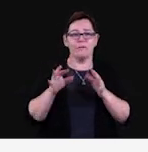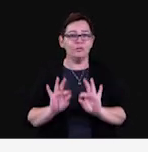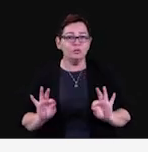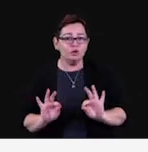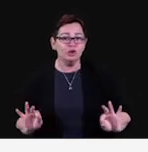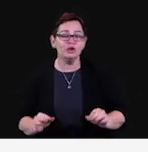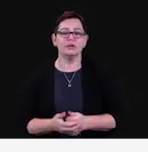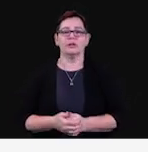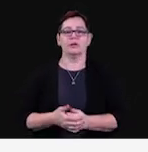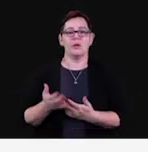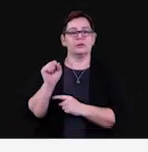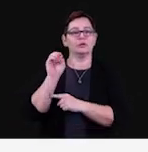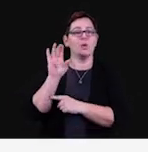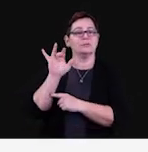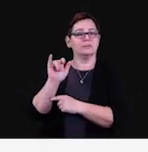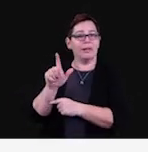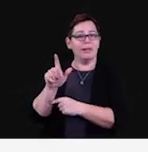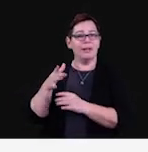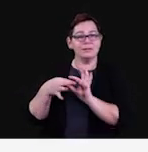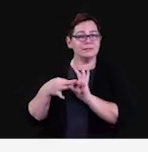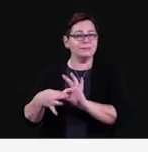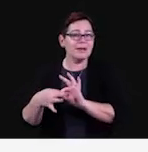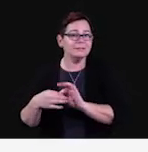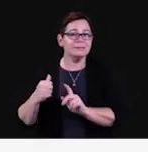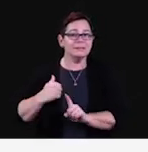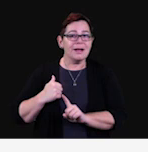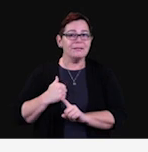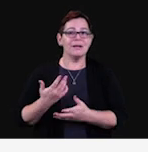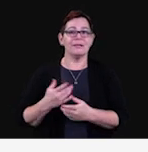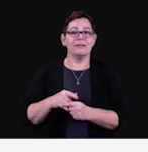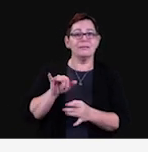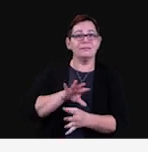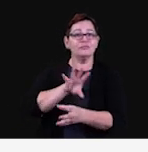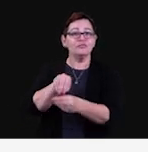being a member of a religious organization, or having memberships